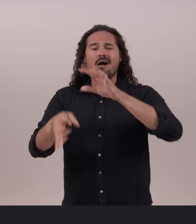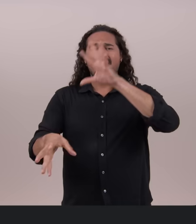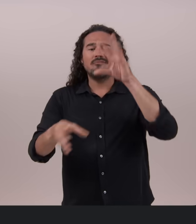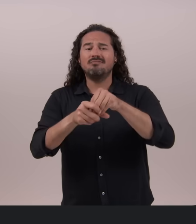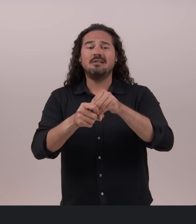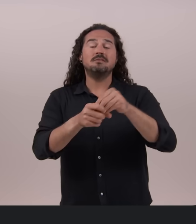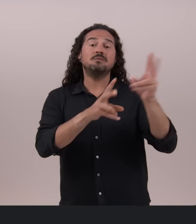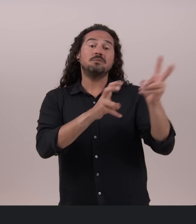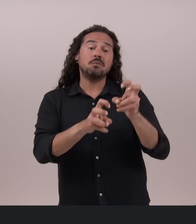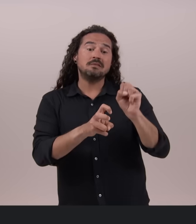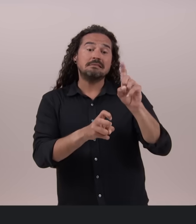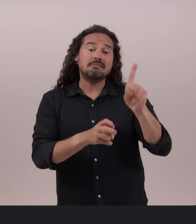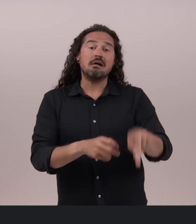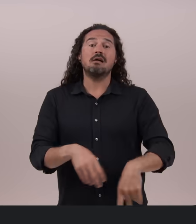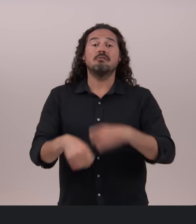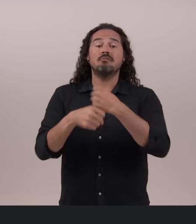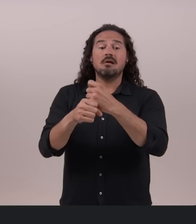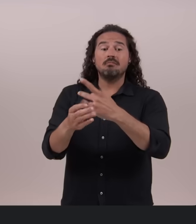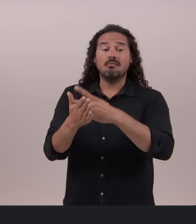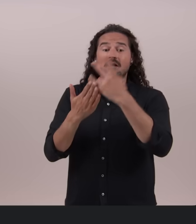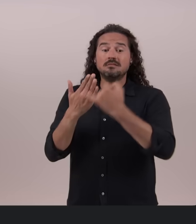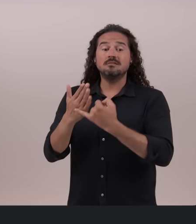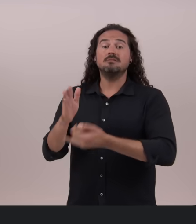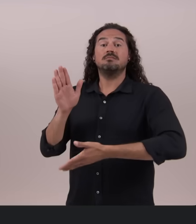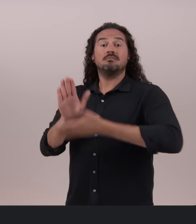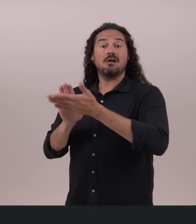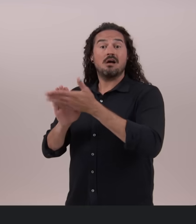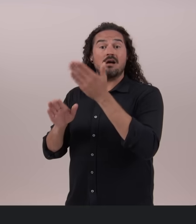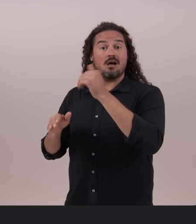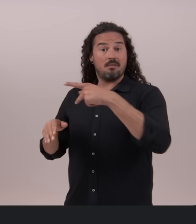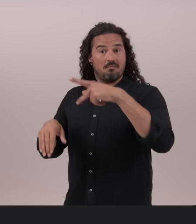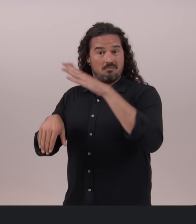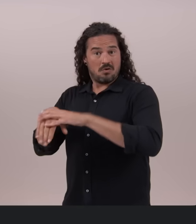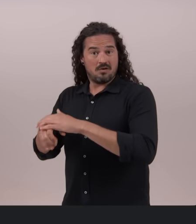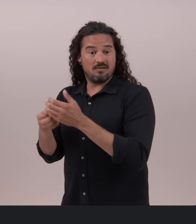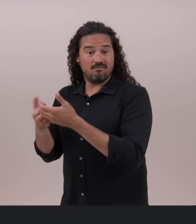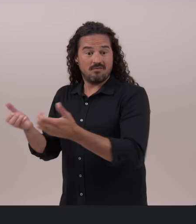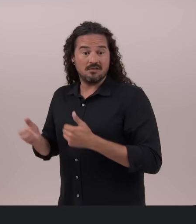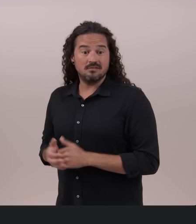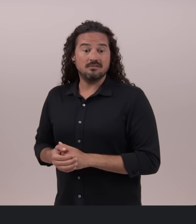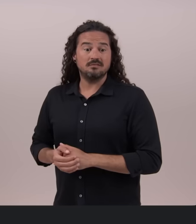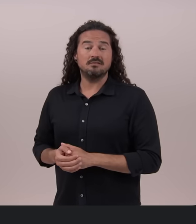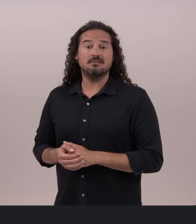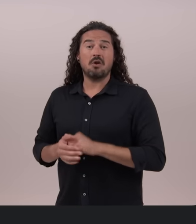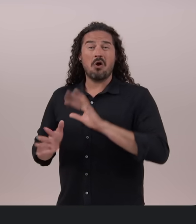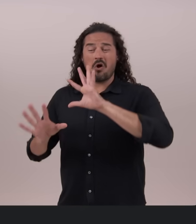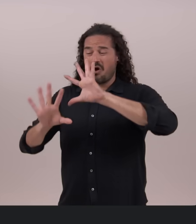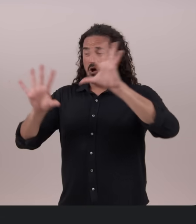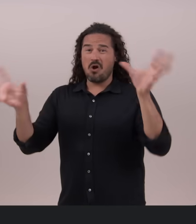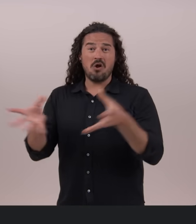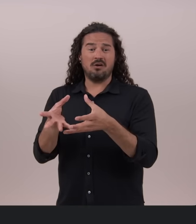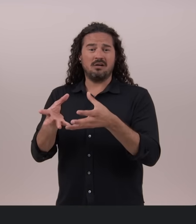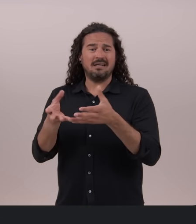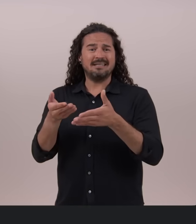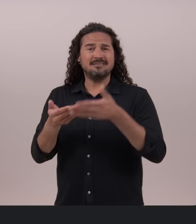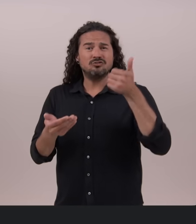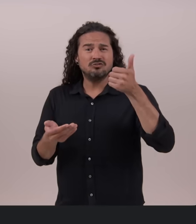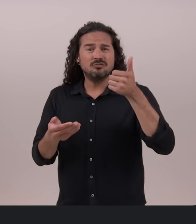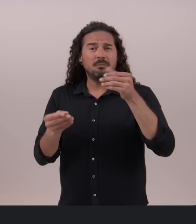creating a project, and running your app on devices, all much more easily and efficiently. Okay.